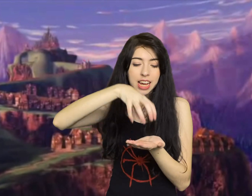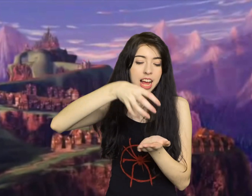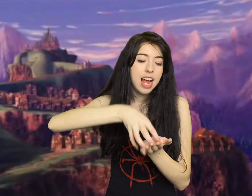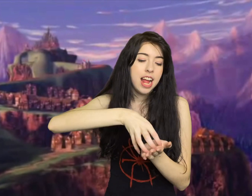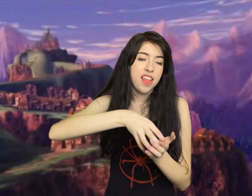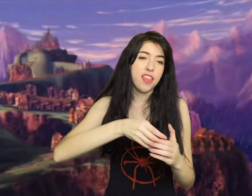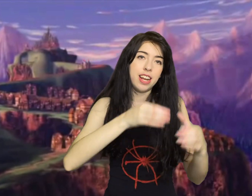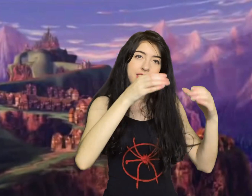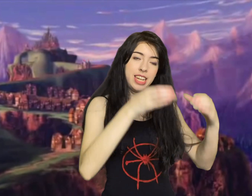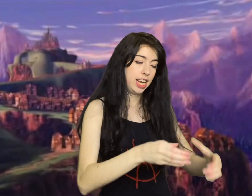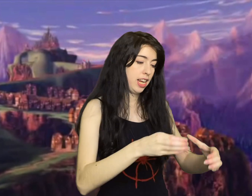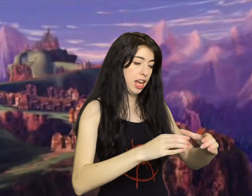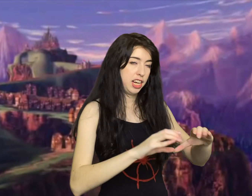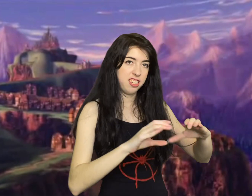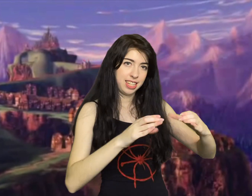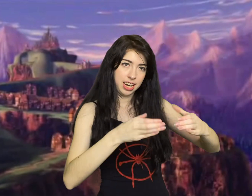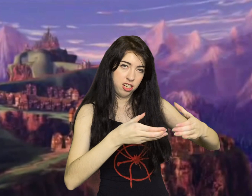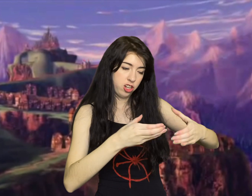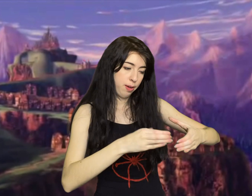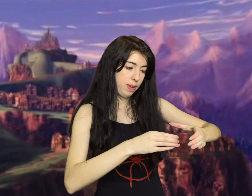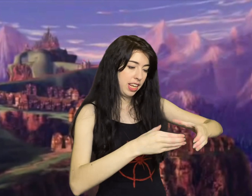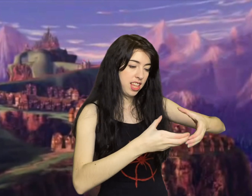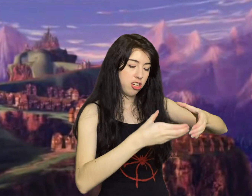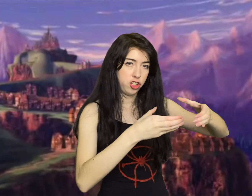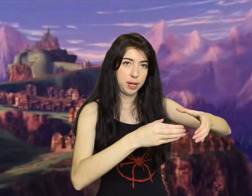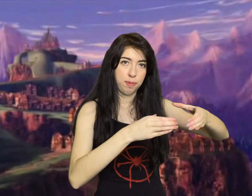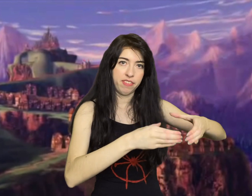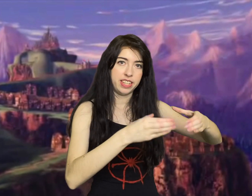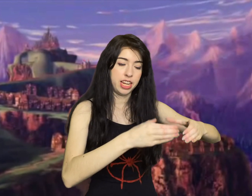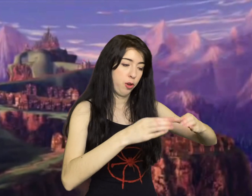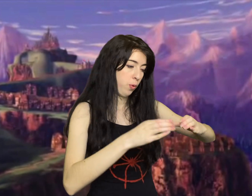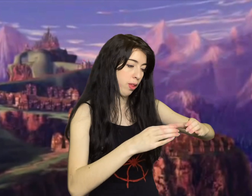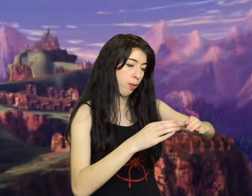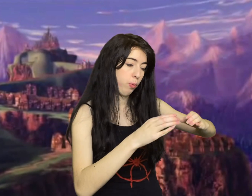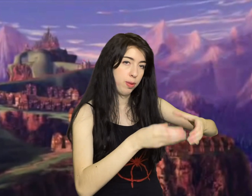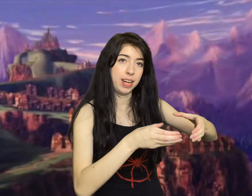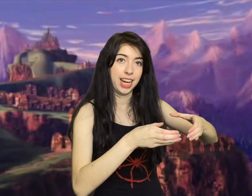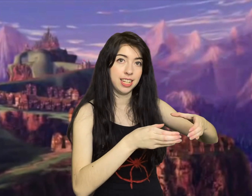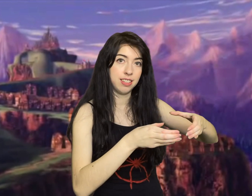and then TIN i just kind of tried making the shape of a tin with- with my hands